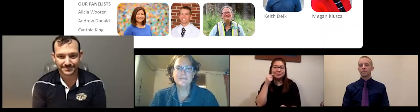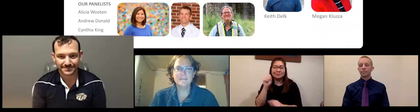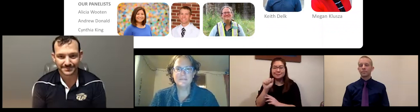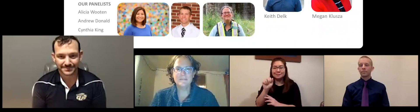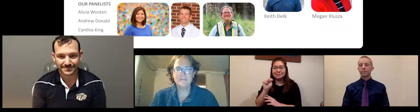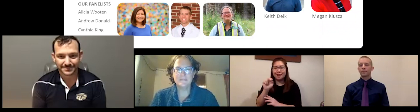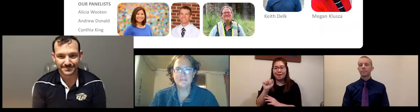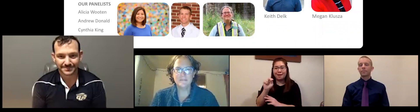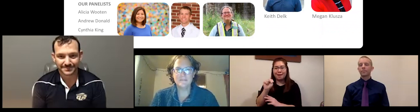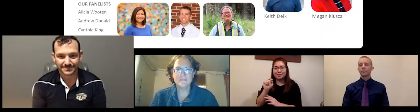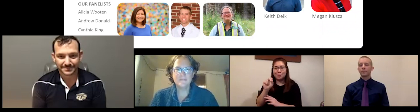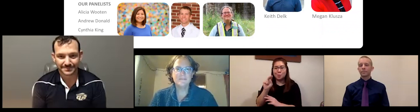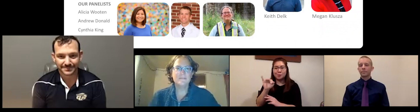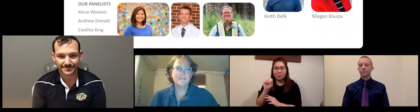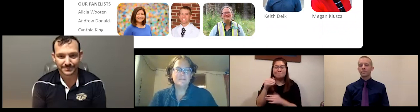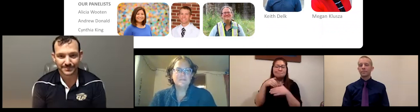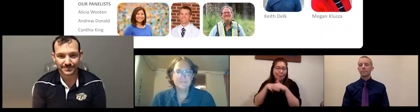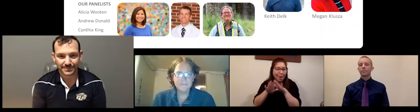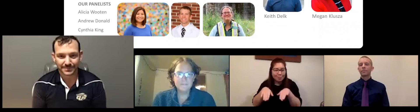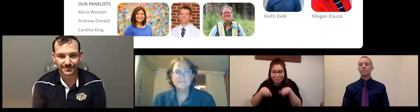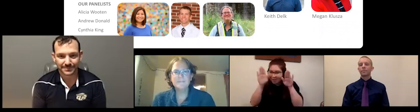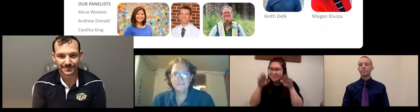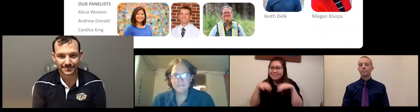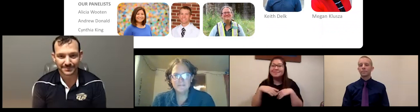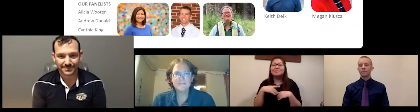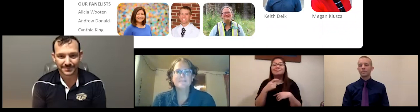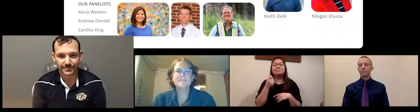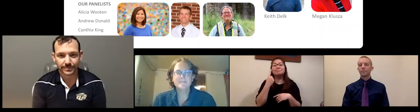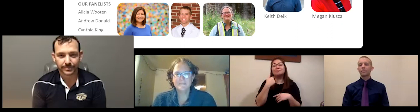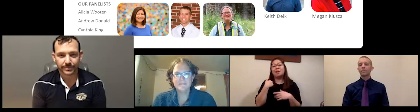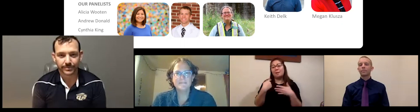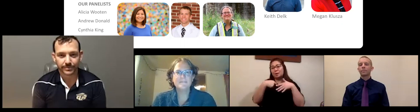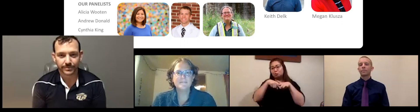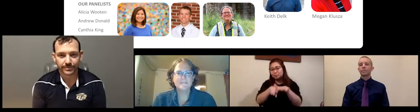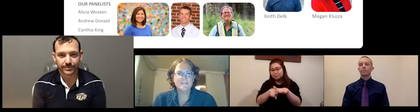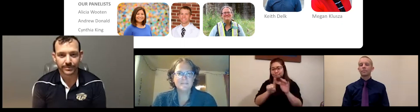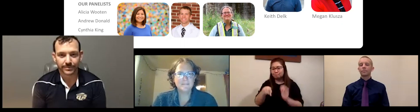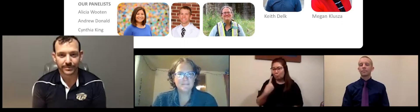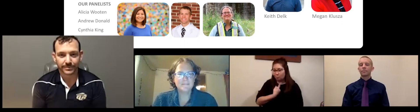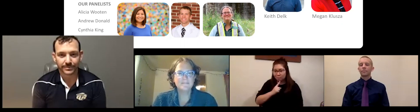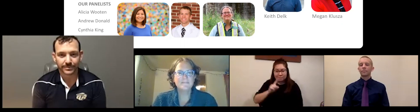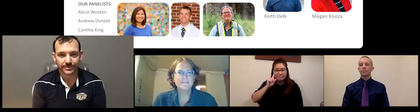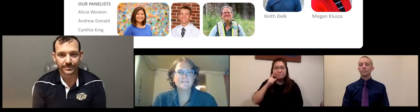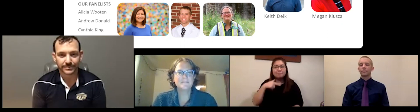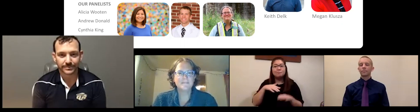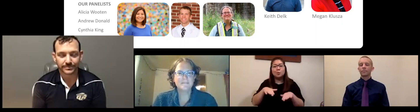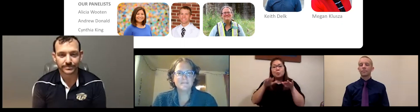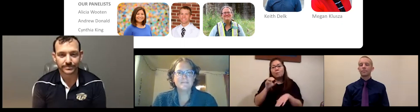and I'm from San Antonio, Texas. I was born and raised in San Antonio, and I was in a mainstream school,